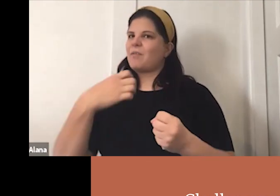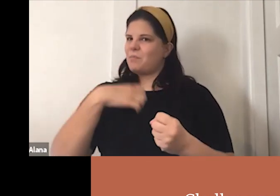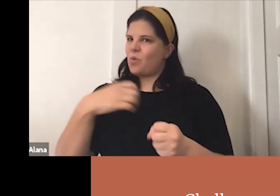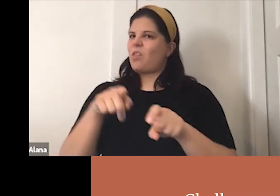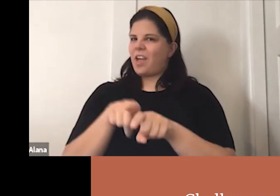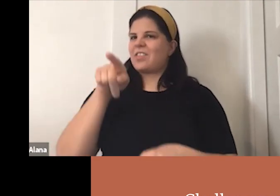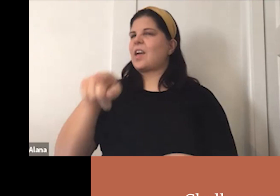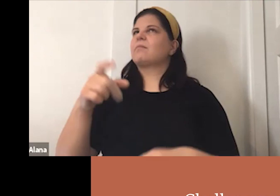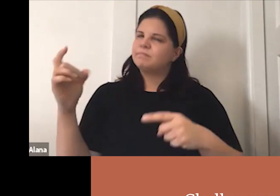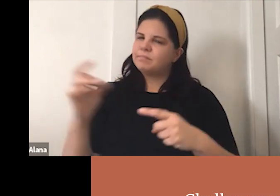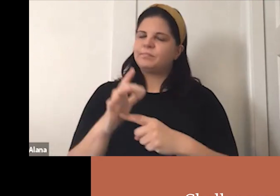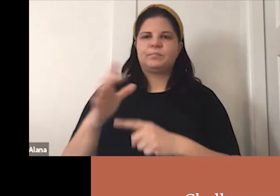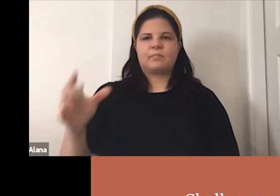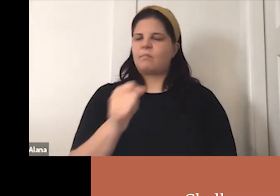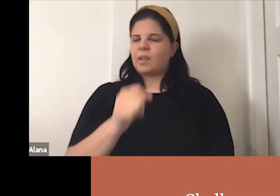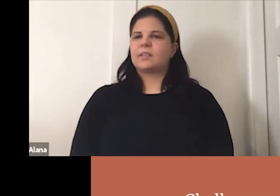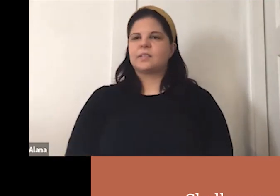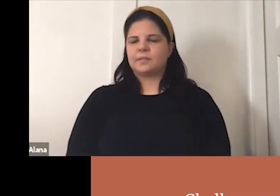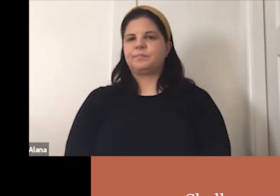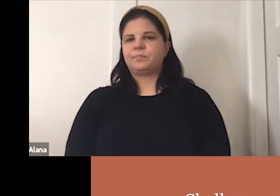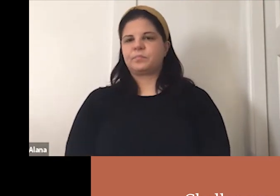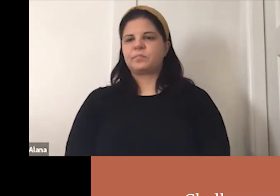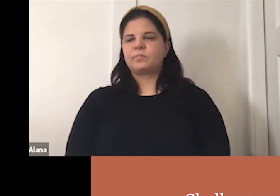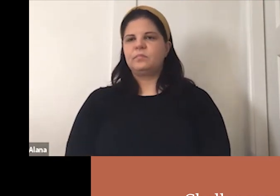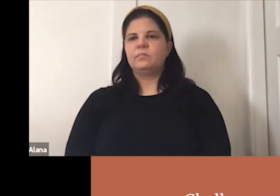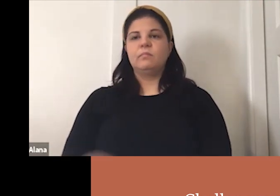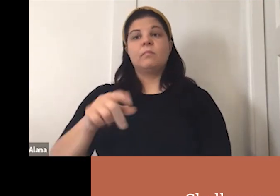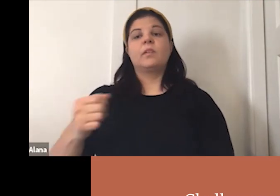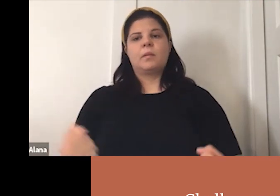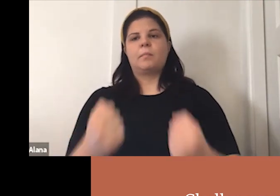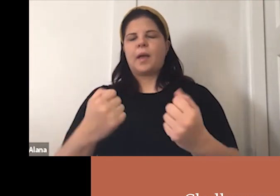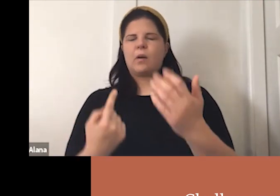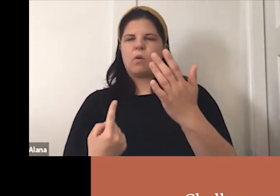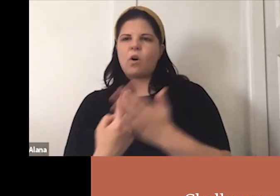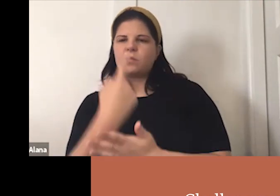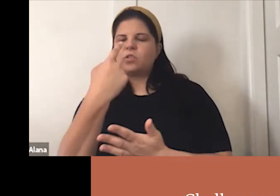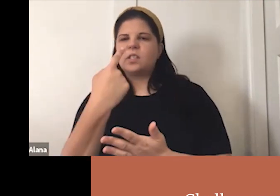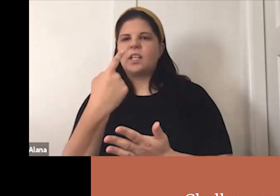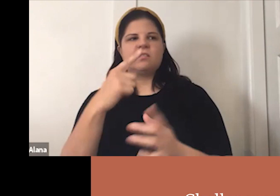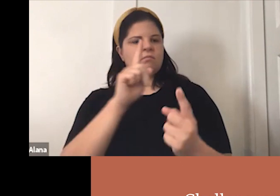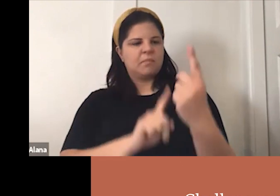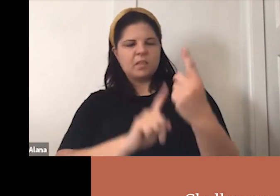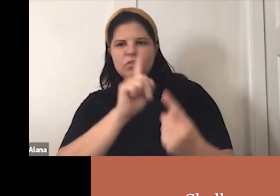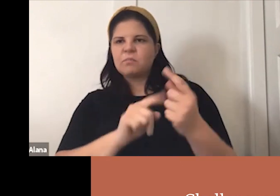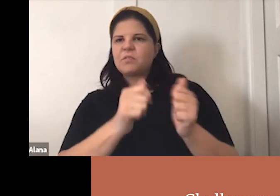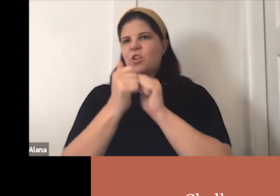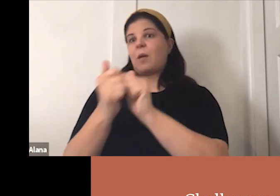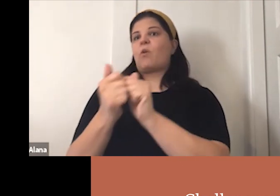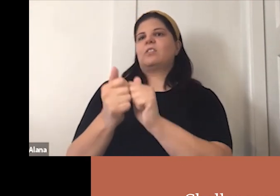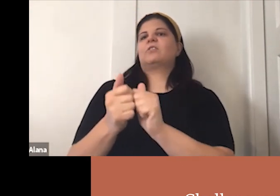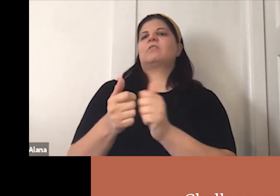And that is the power and the opportunity that mentorships and collaborations allow.